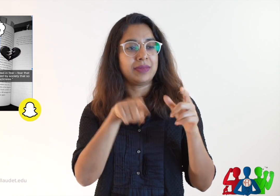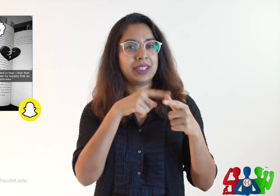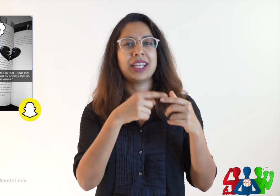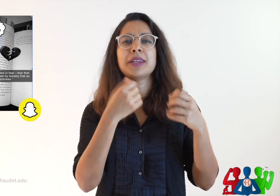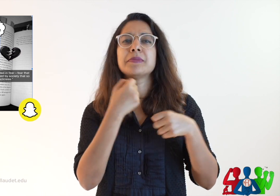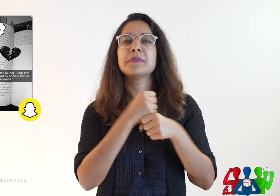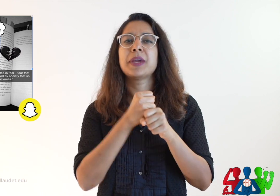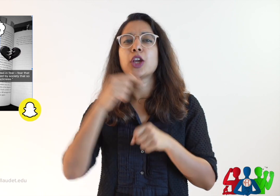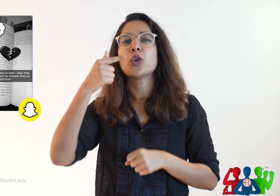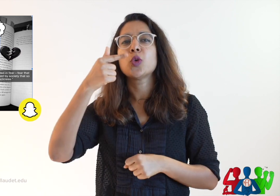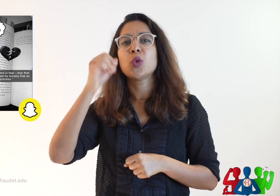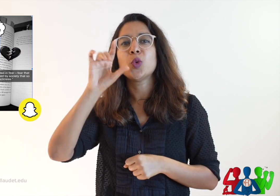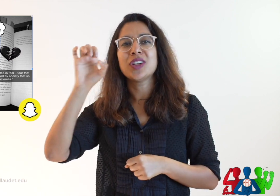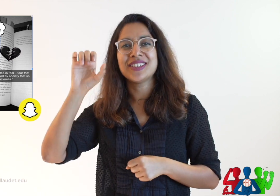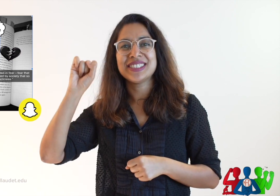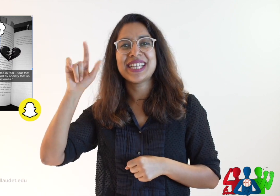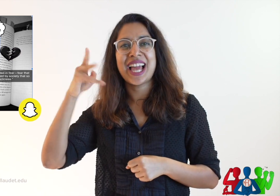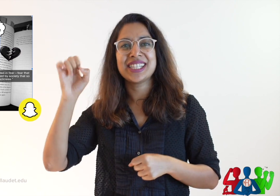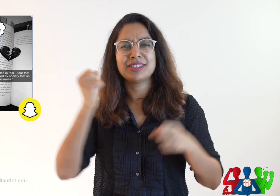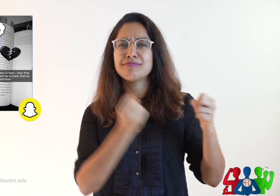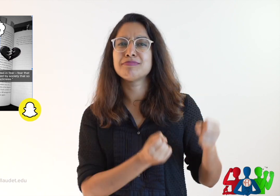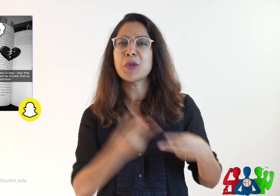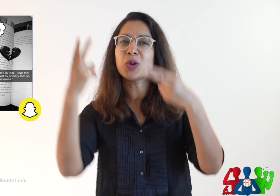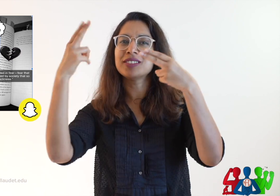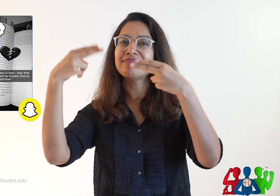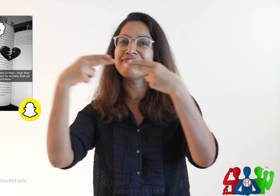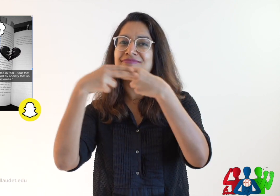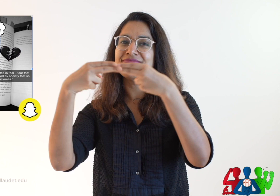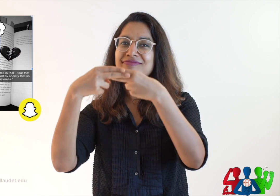to add stickers to that picture.